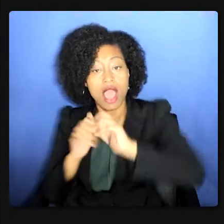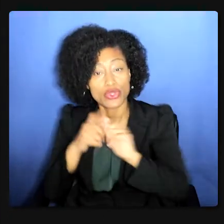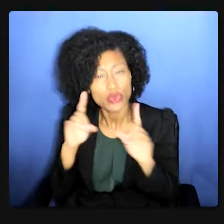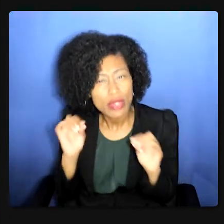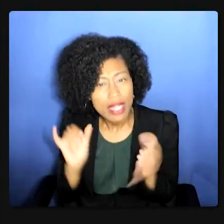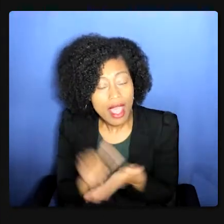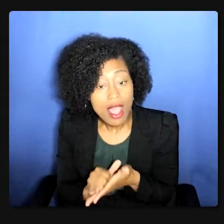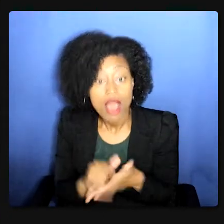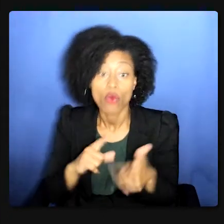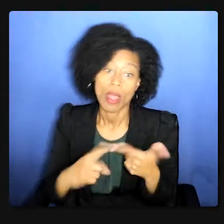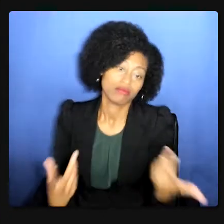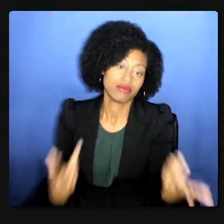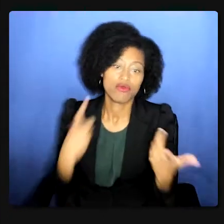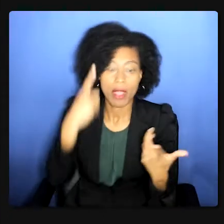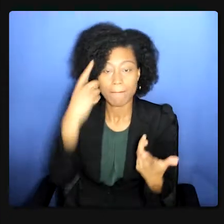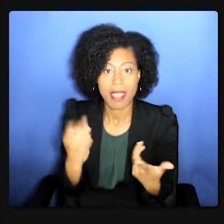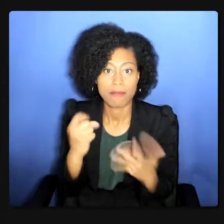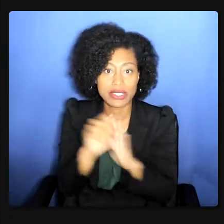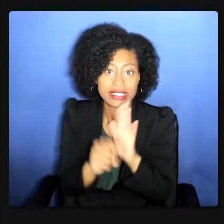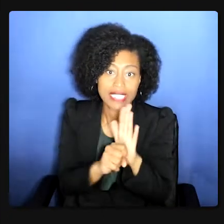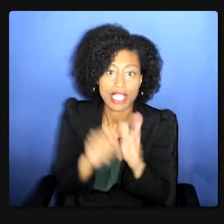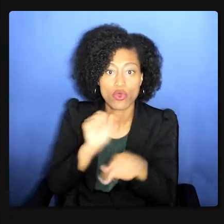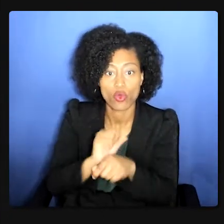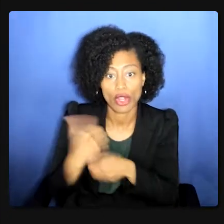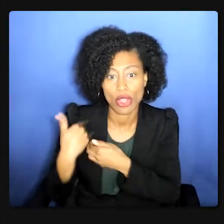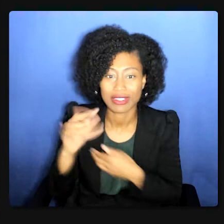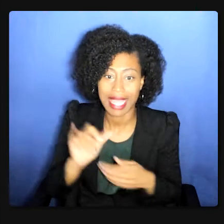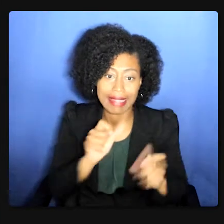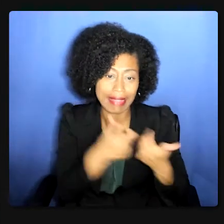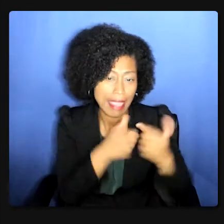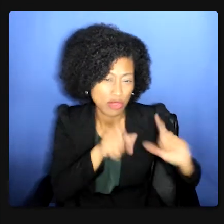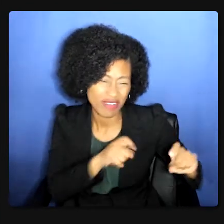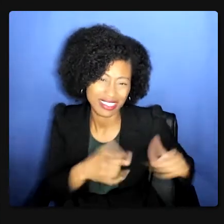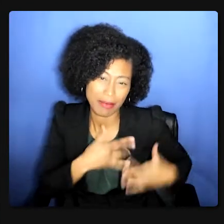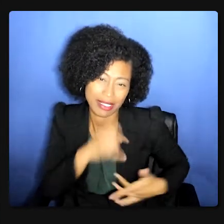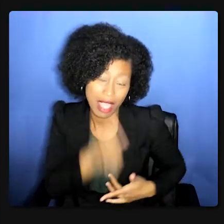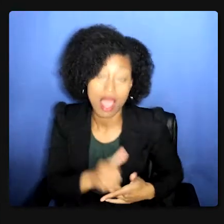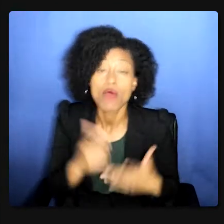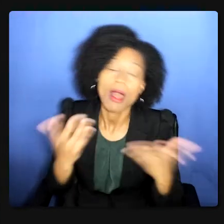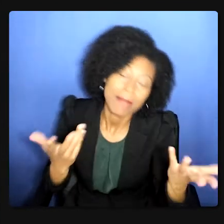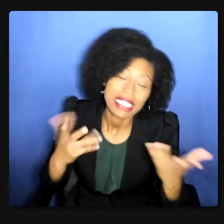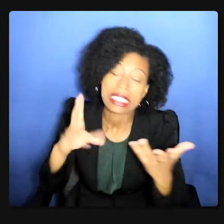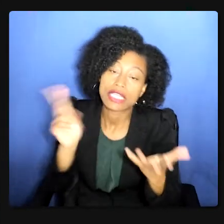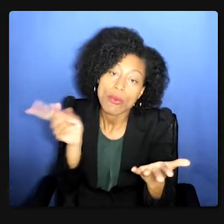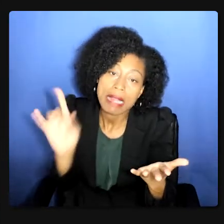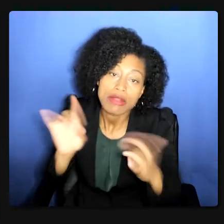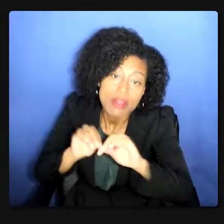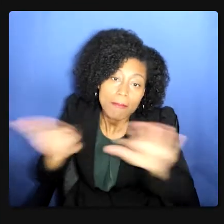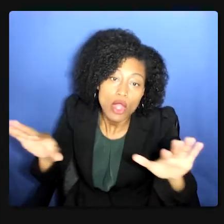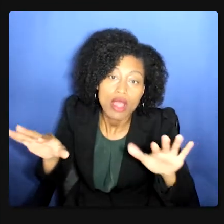you know, it's not suited for a memory state for workloads like game servers, right. For example, you know, Kubernetes deployment